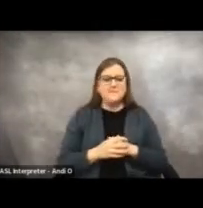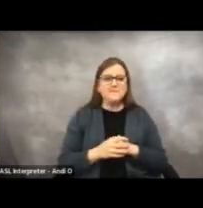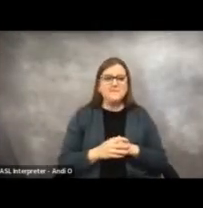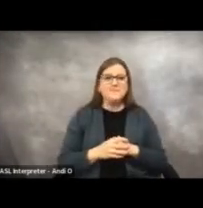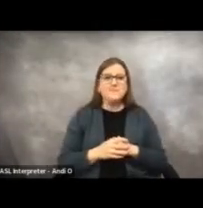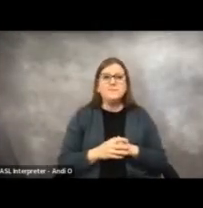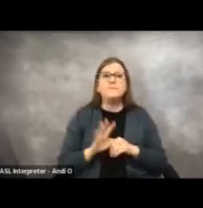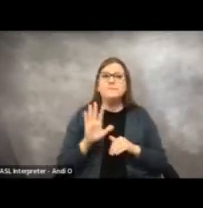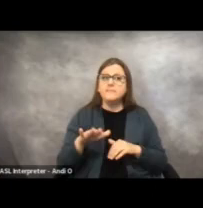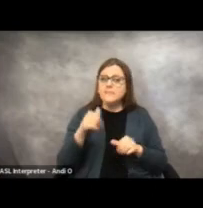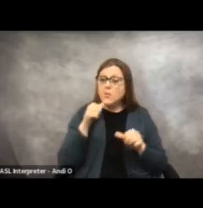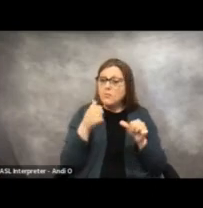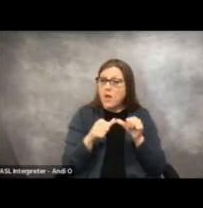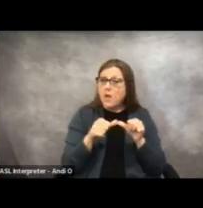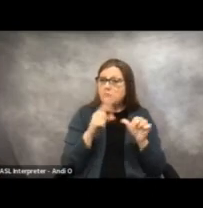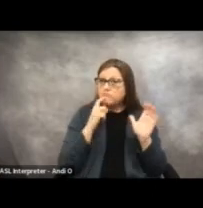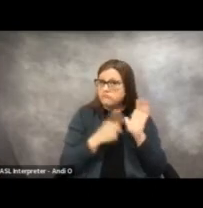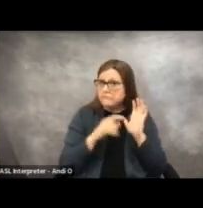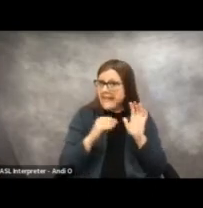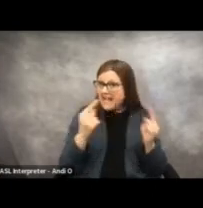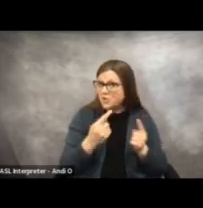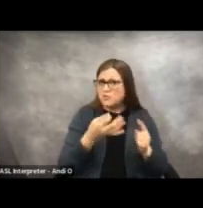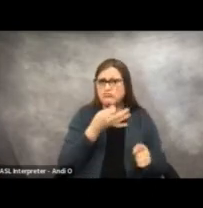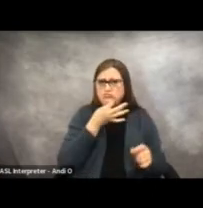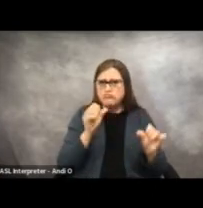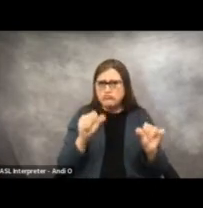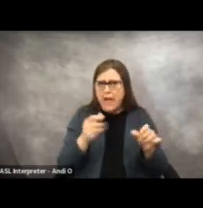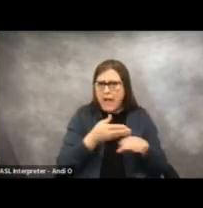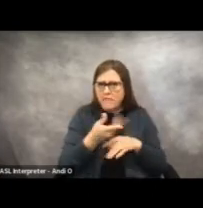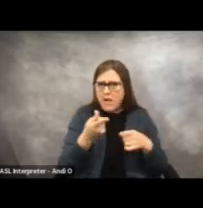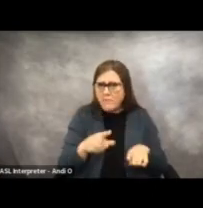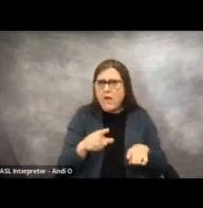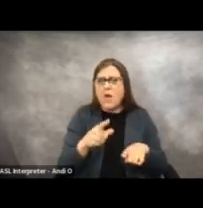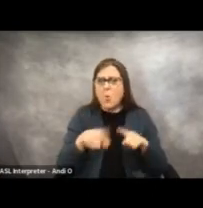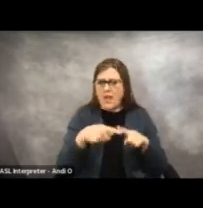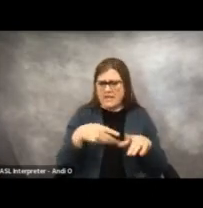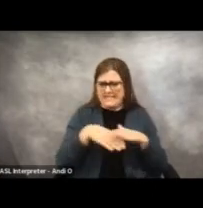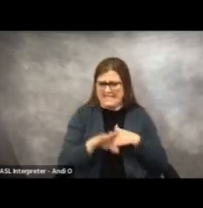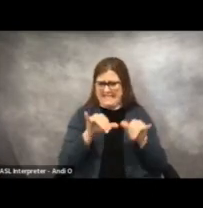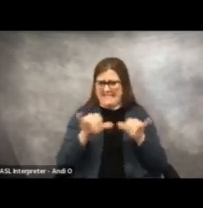identifying the injury as soon as possible when people enter your system allows for